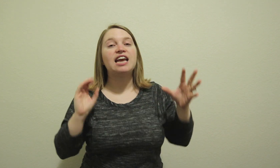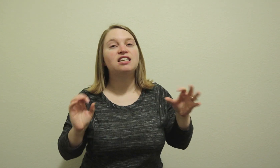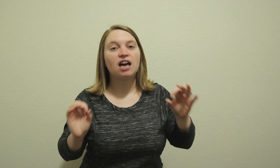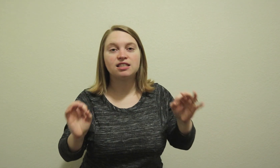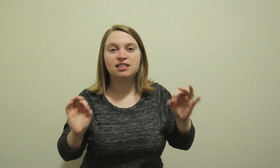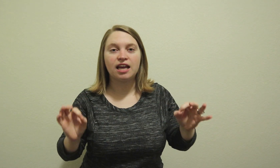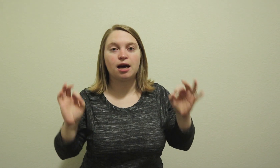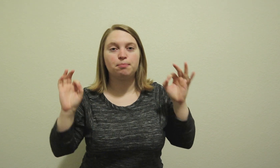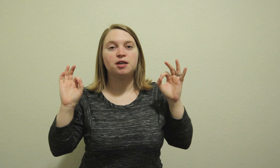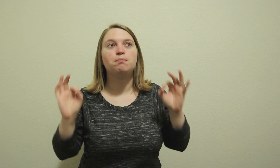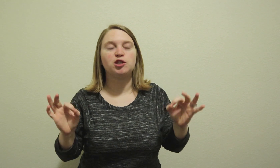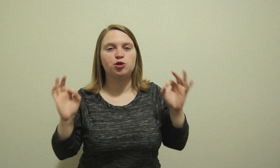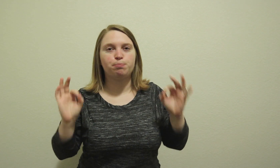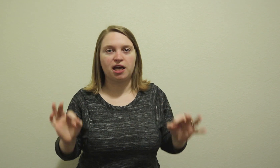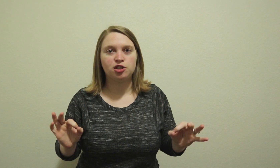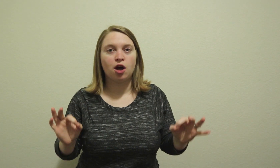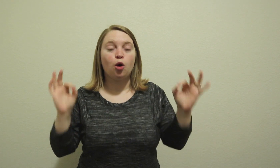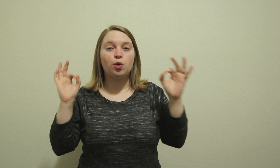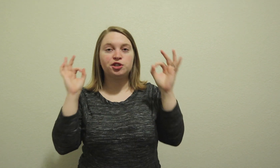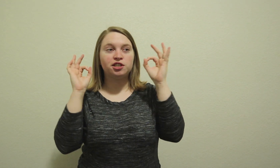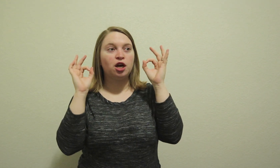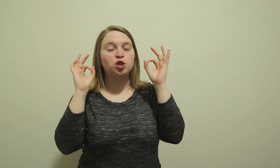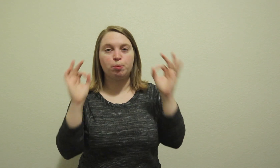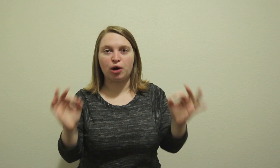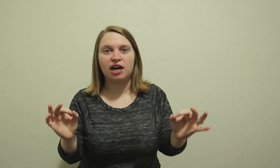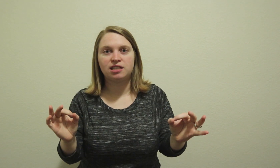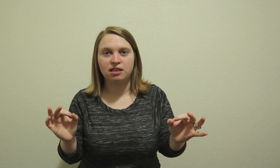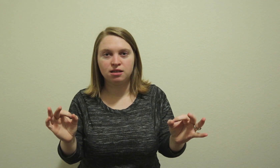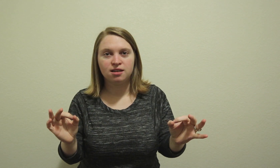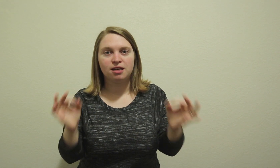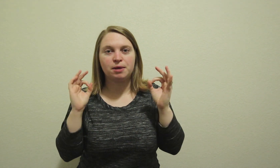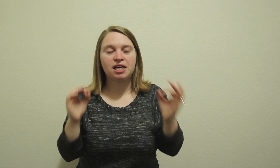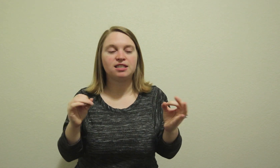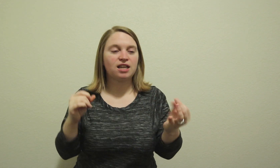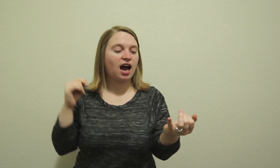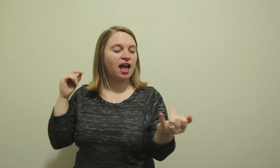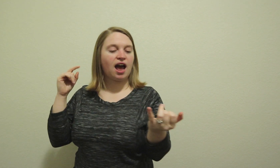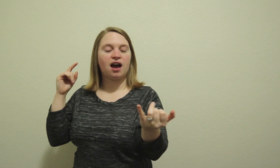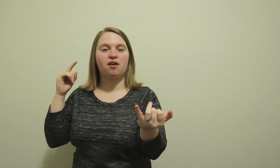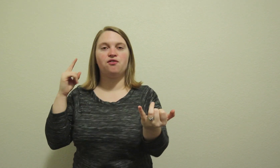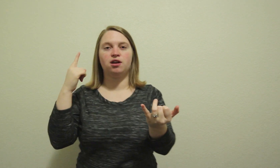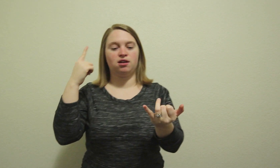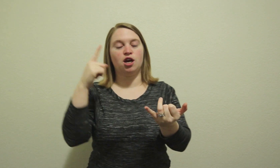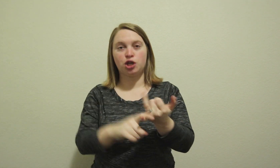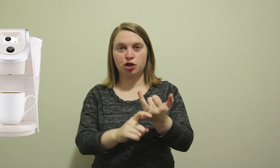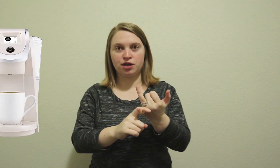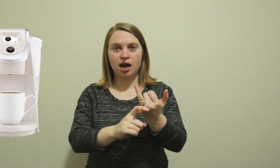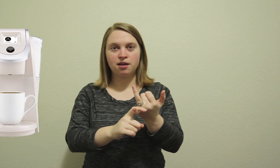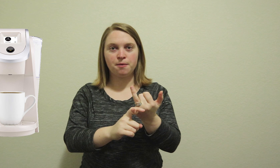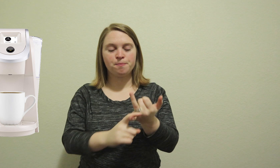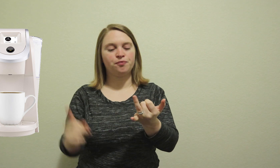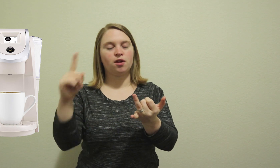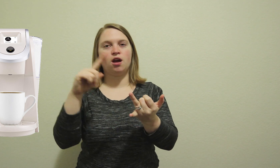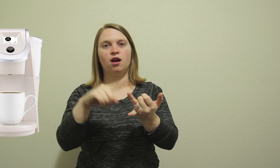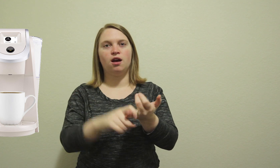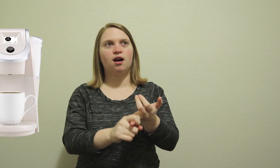It doesn't take up much space which is surprising because I have Keurig